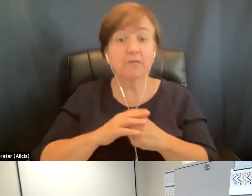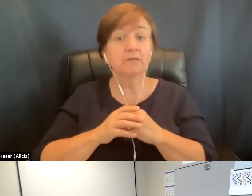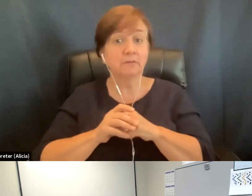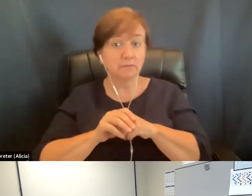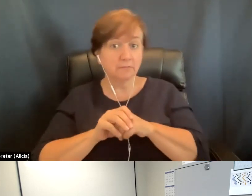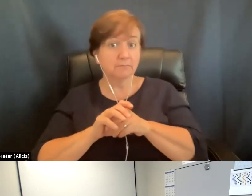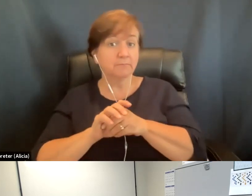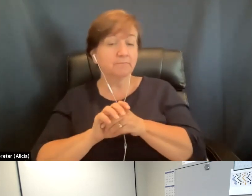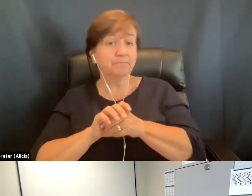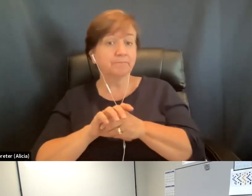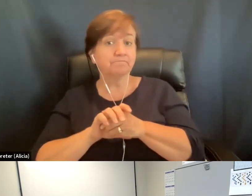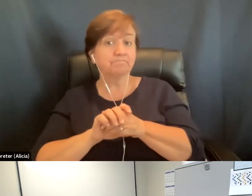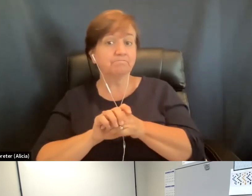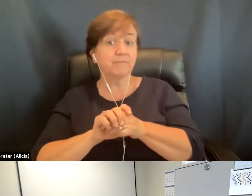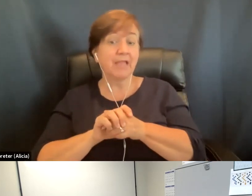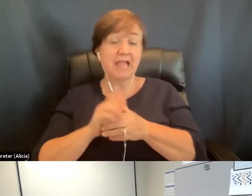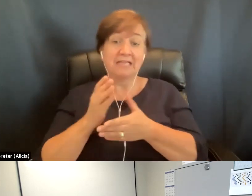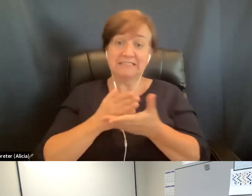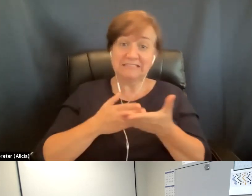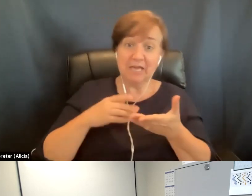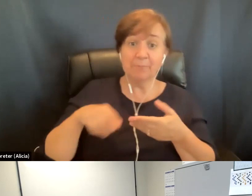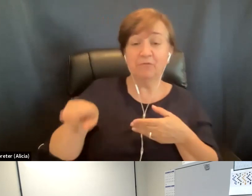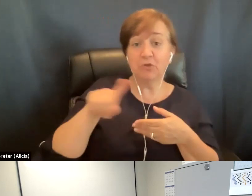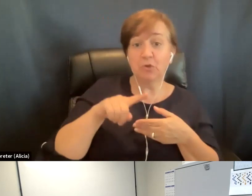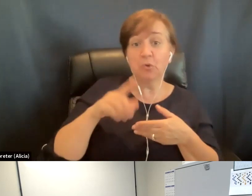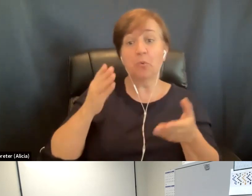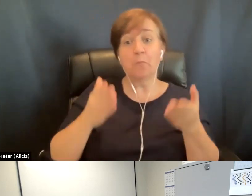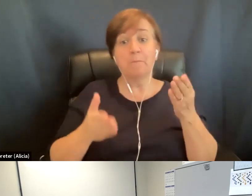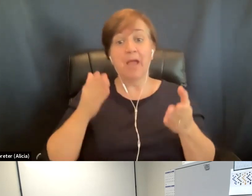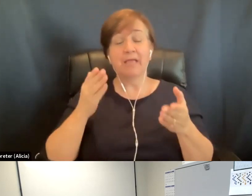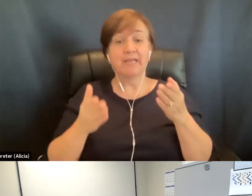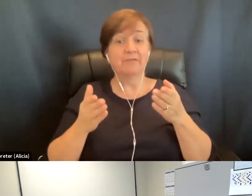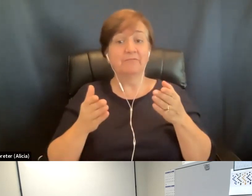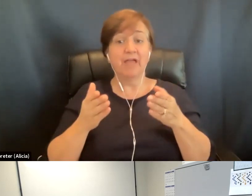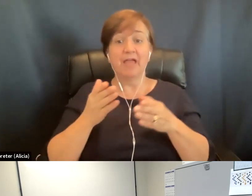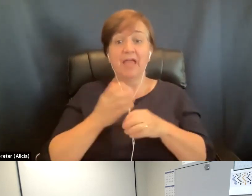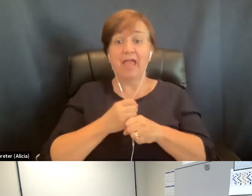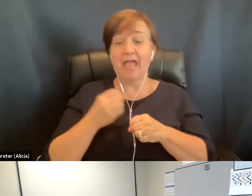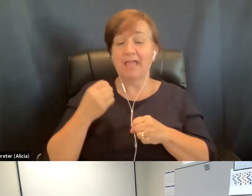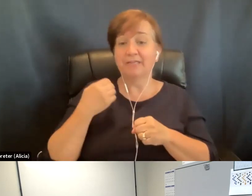Dr. Elsa Villarino: And some of you might have gotten treatment with what is called monoclonal antibody.